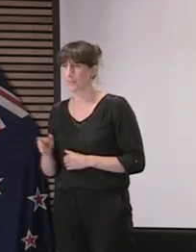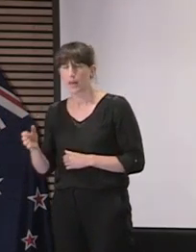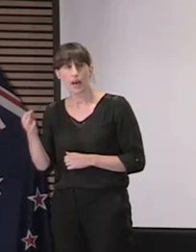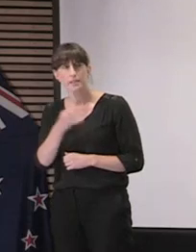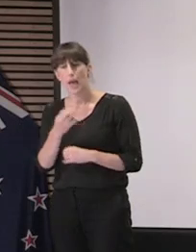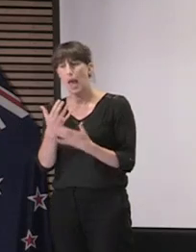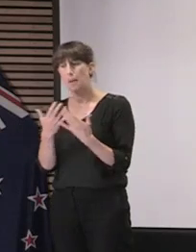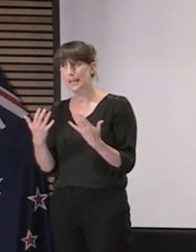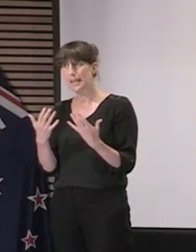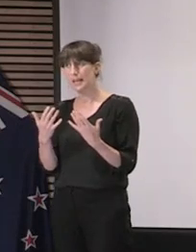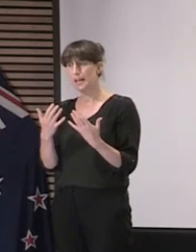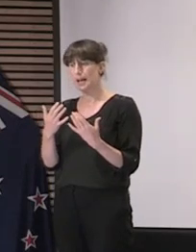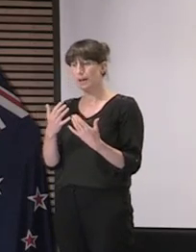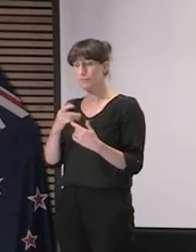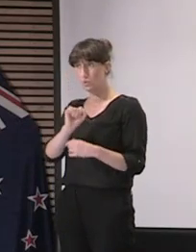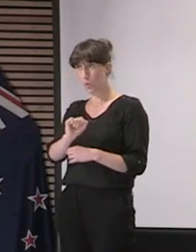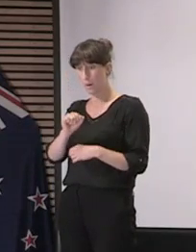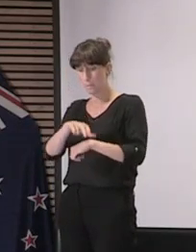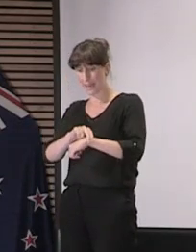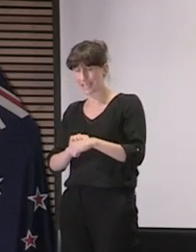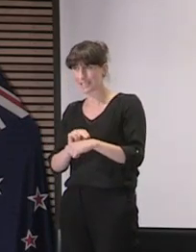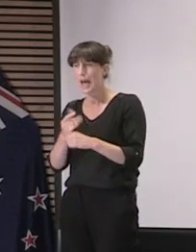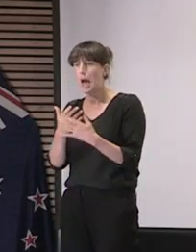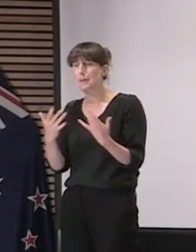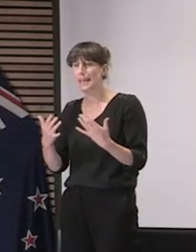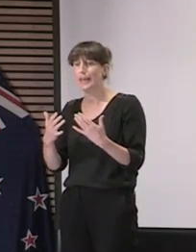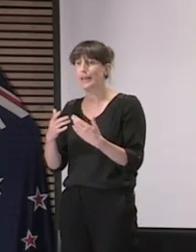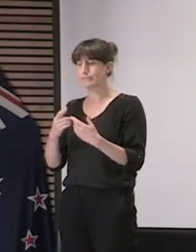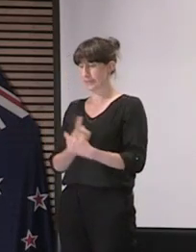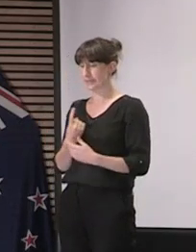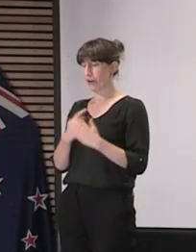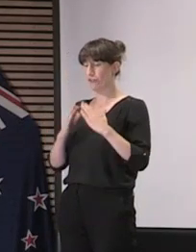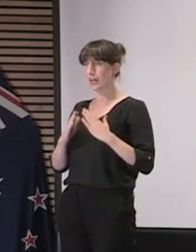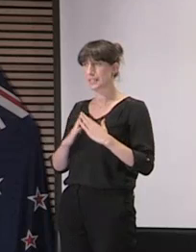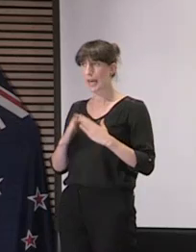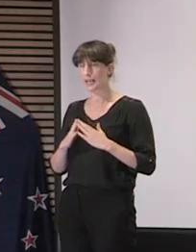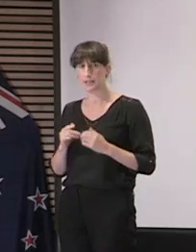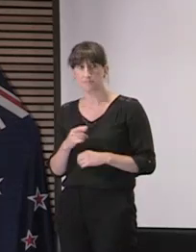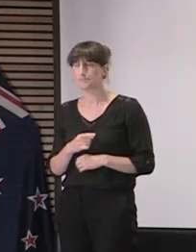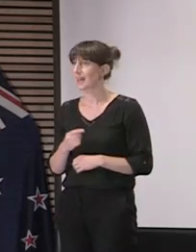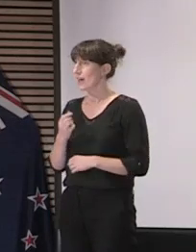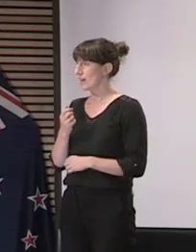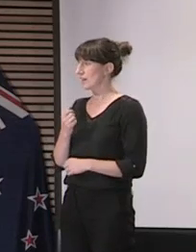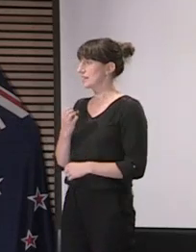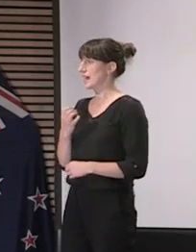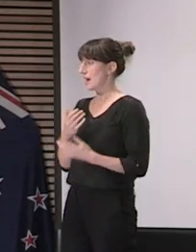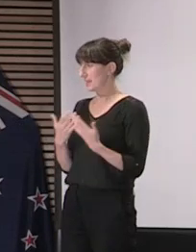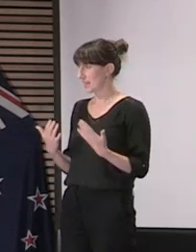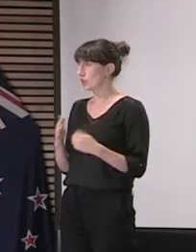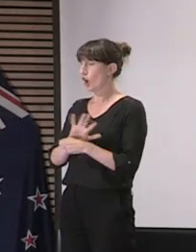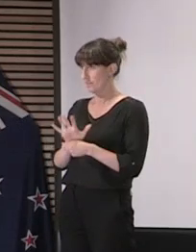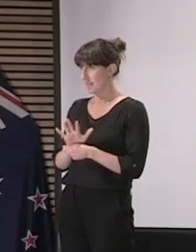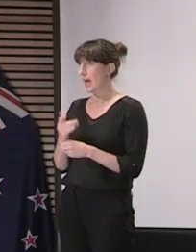me to describe it. REPORTER: